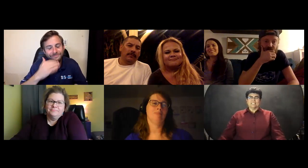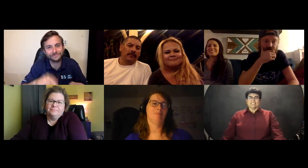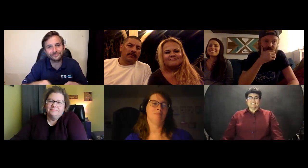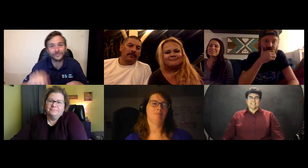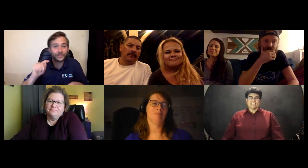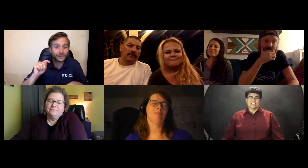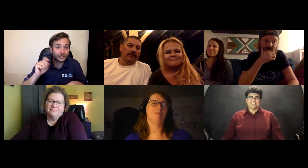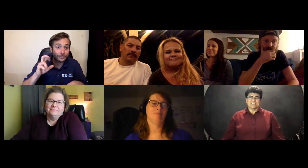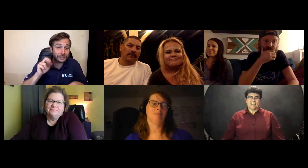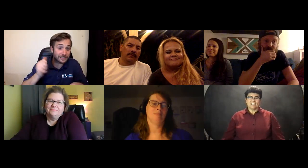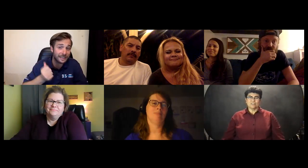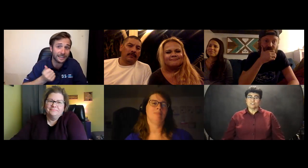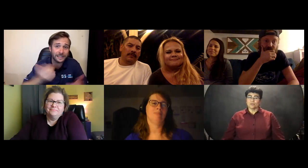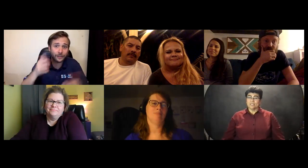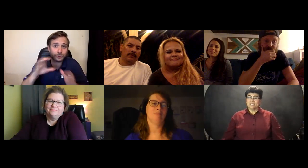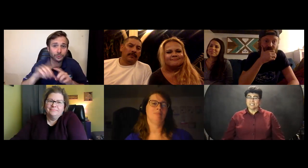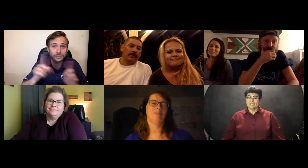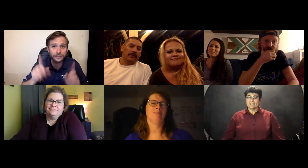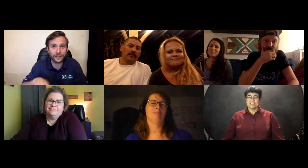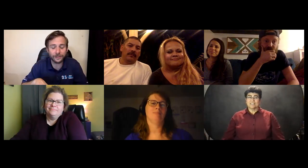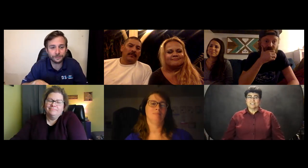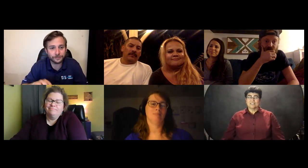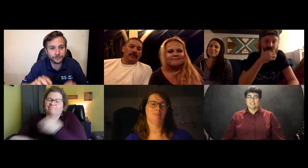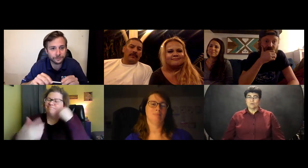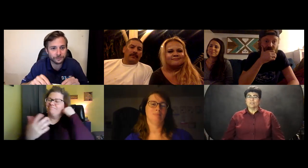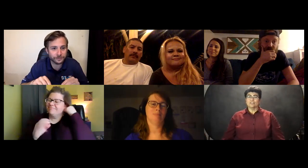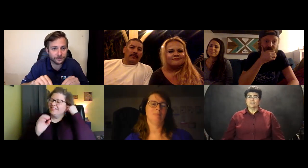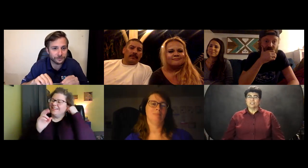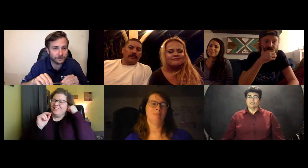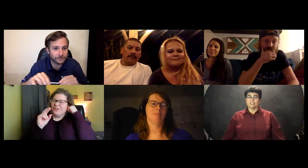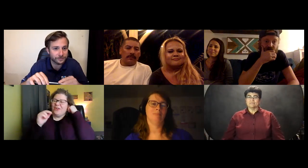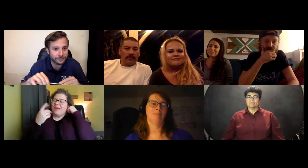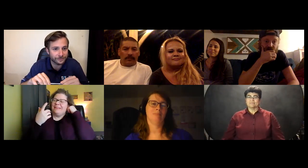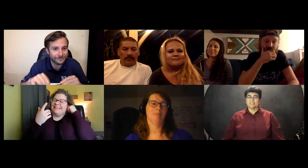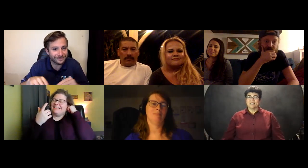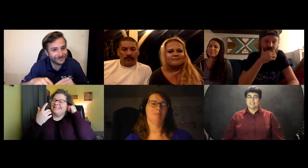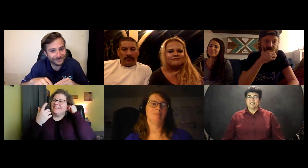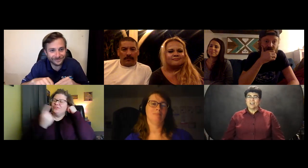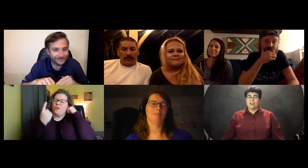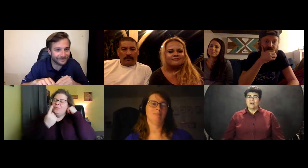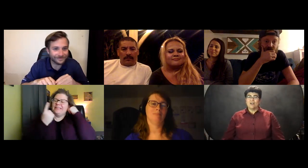nice thank you teresa